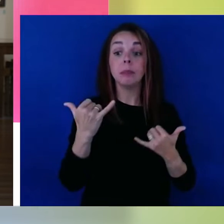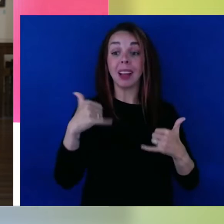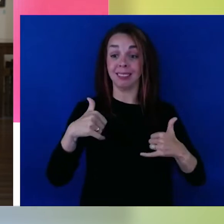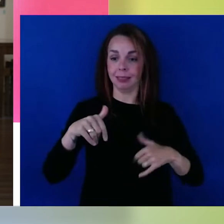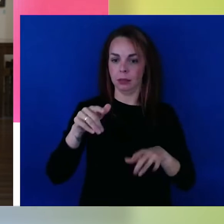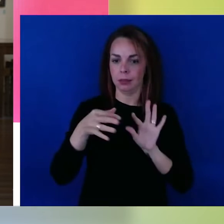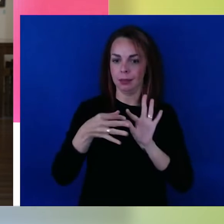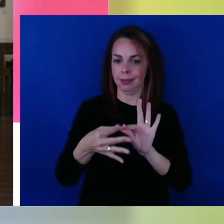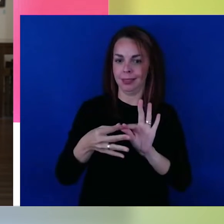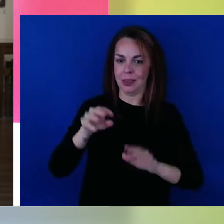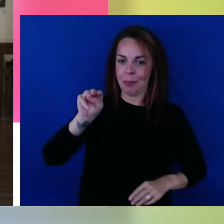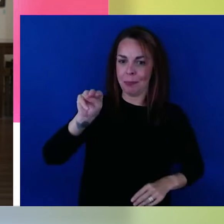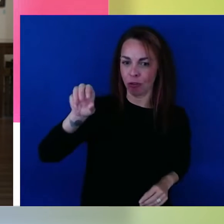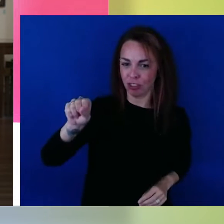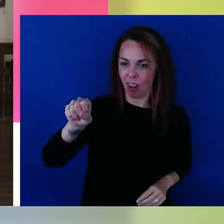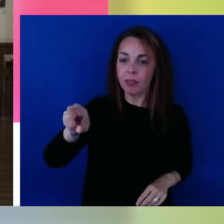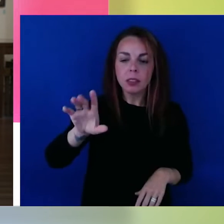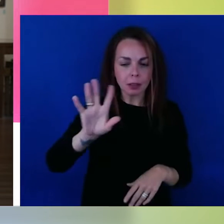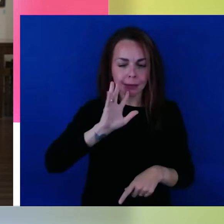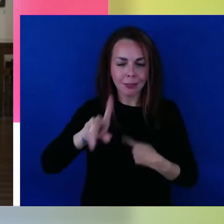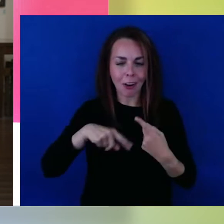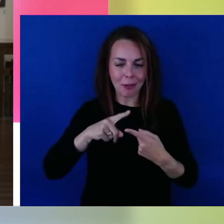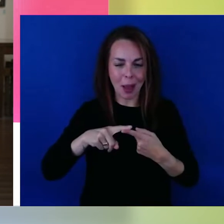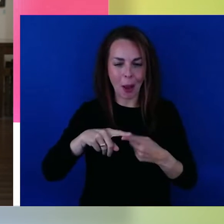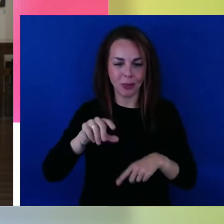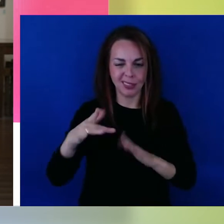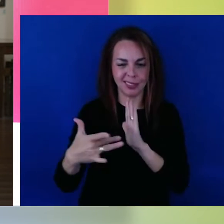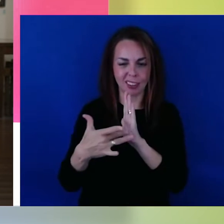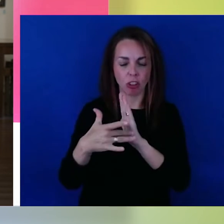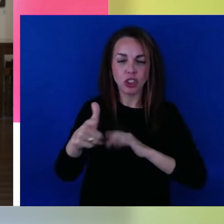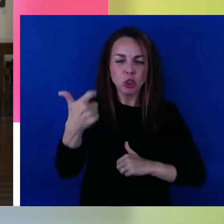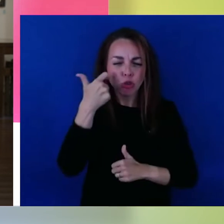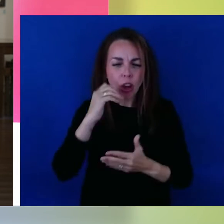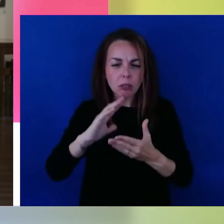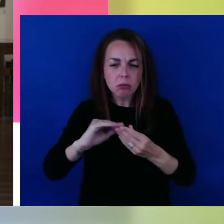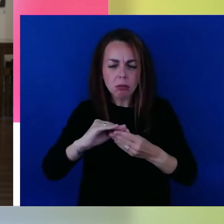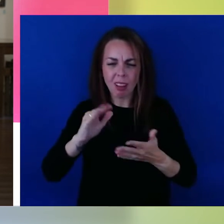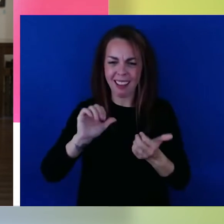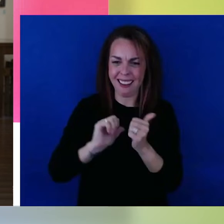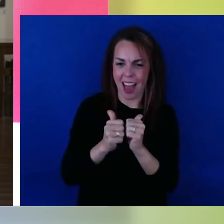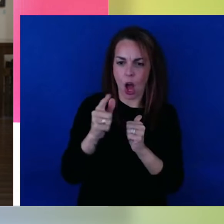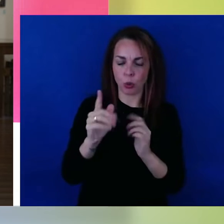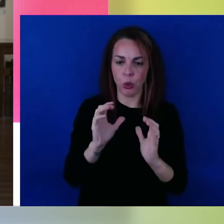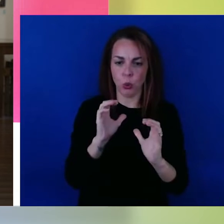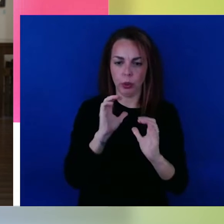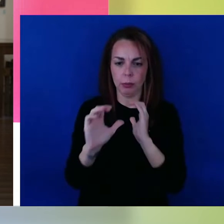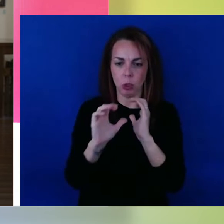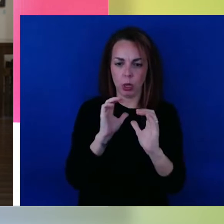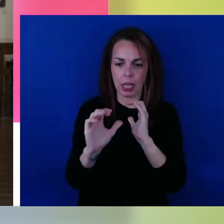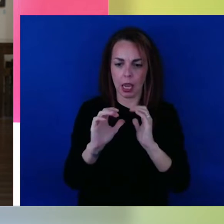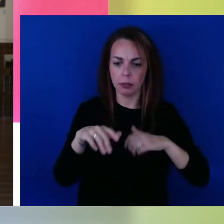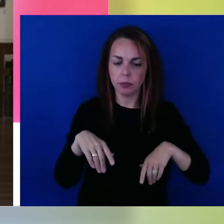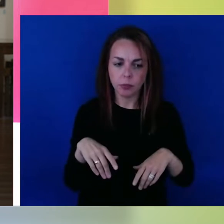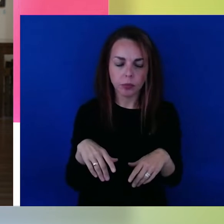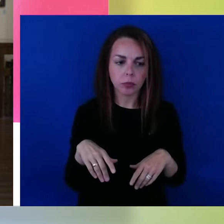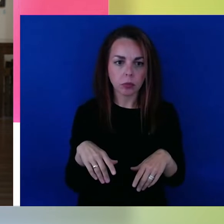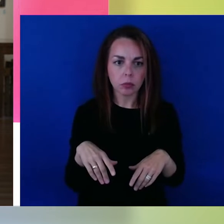You mentioned it just then how you communicate. There's a lot to go into.